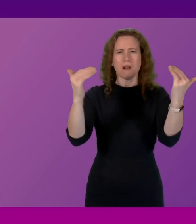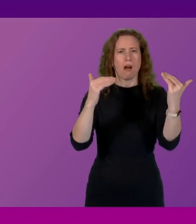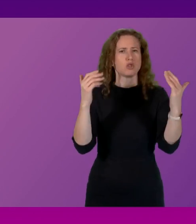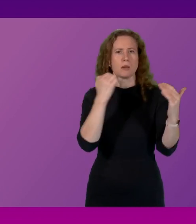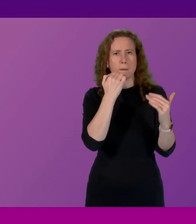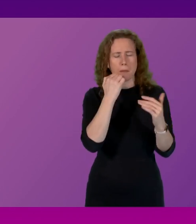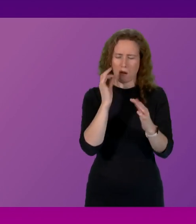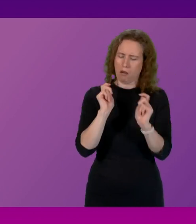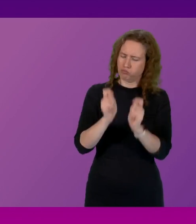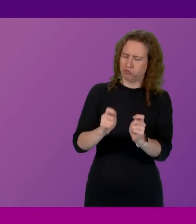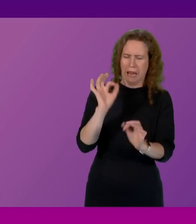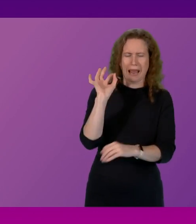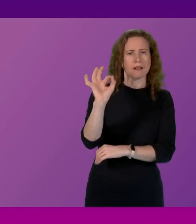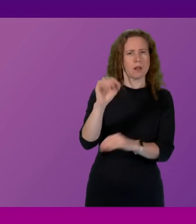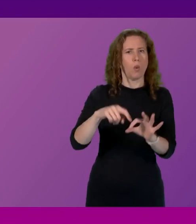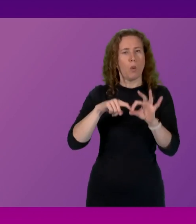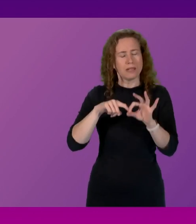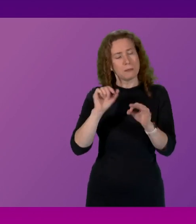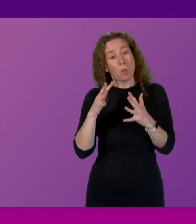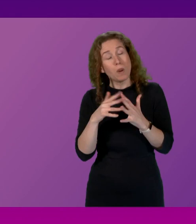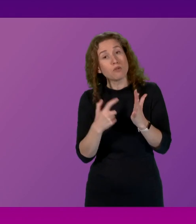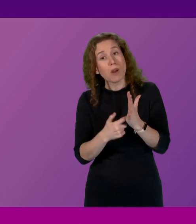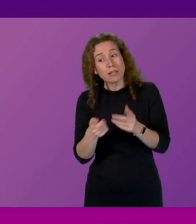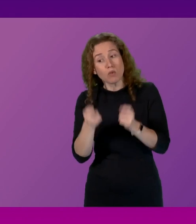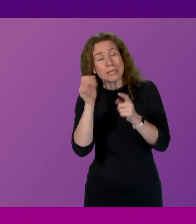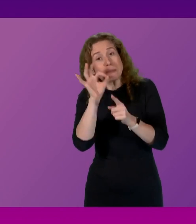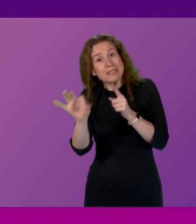Regarding the specifics that Willie Rennie raises, I am more than happy to provide him